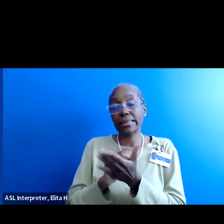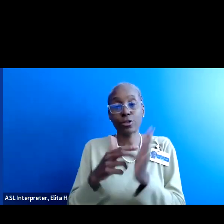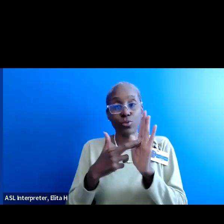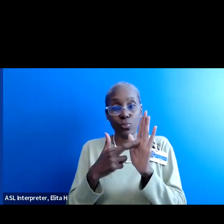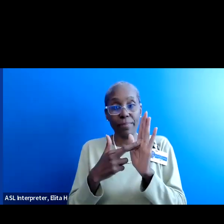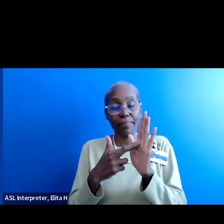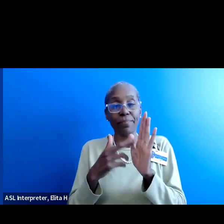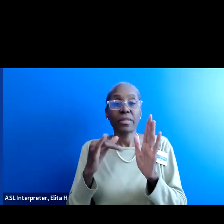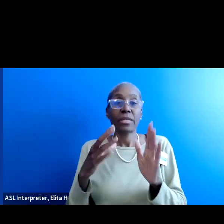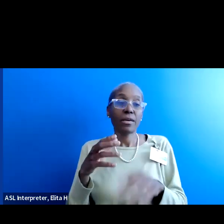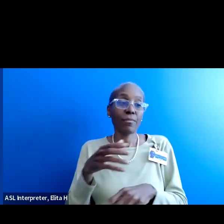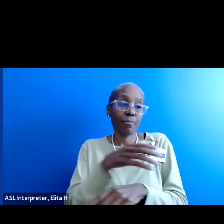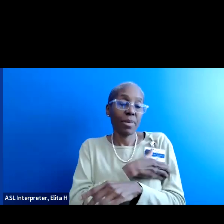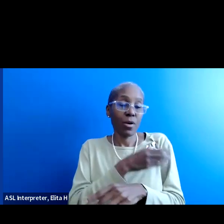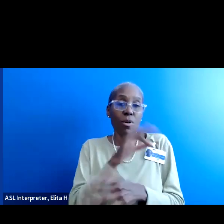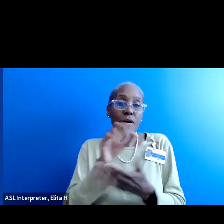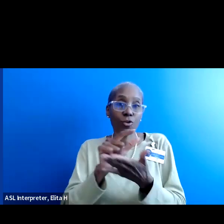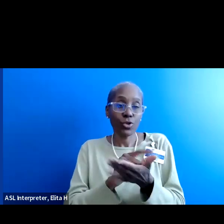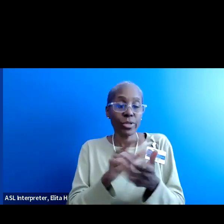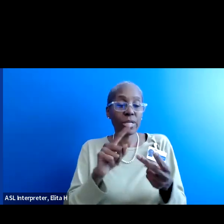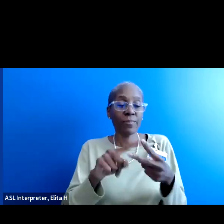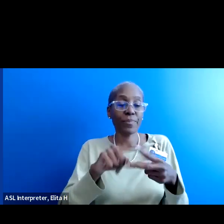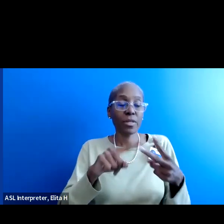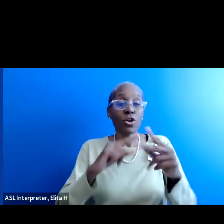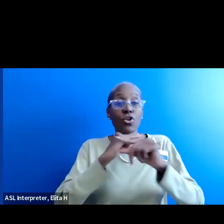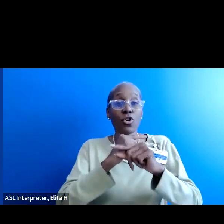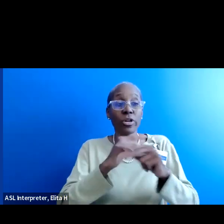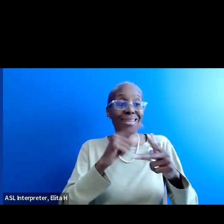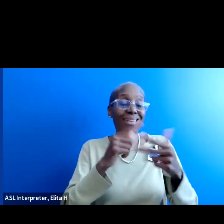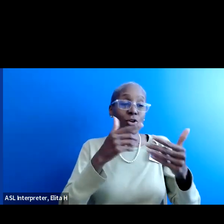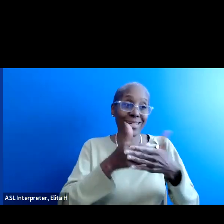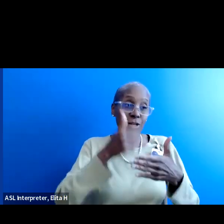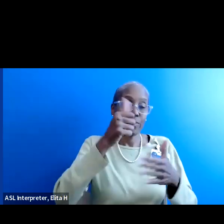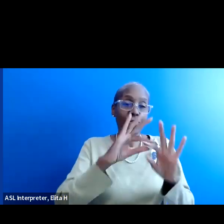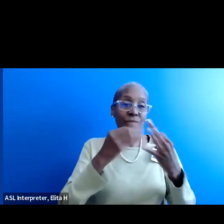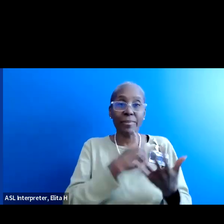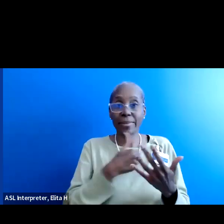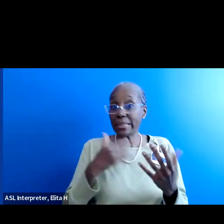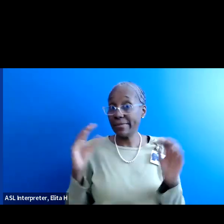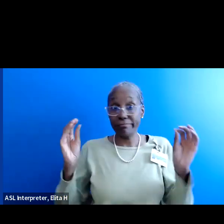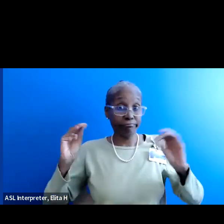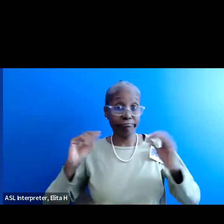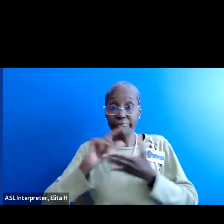If there's a power of attorney or a guardian or their nearest family member, if there's not a legal representative.